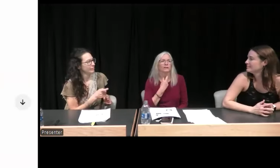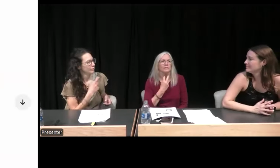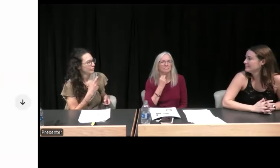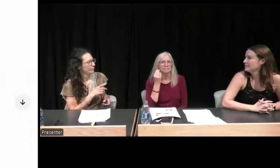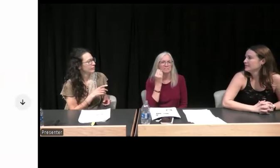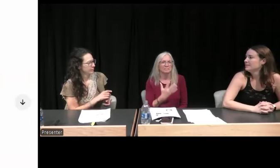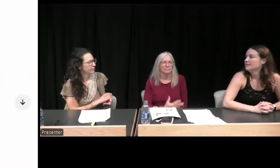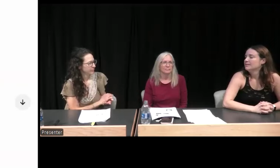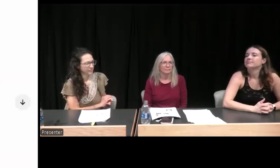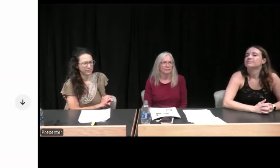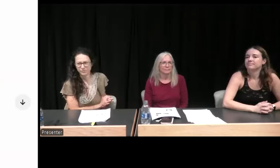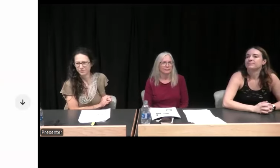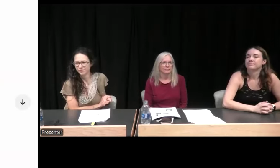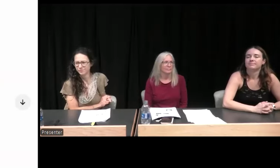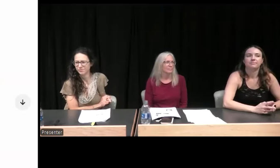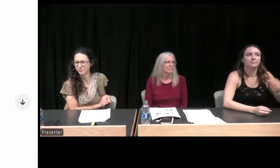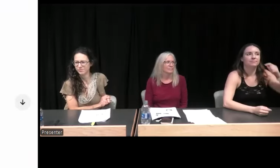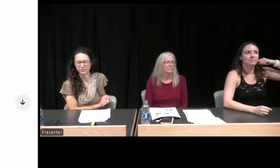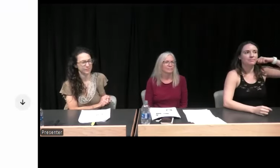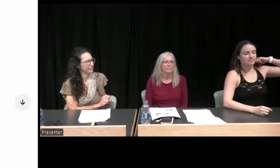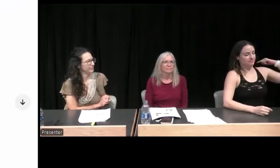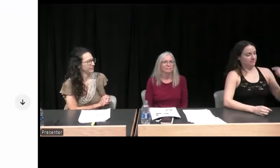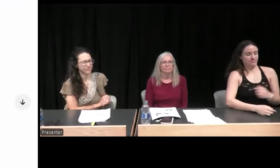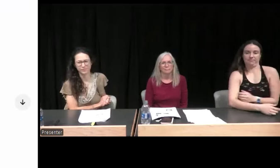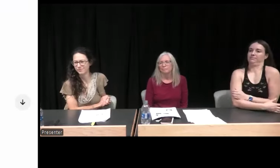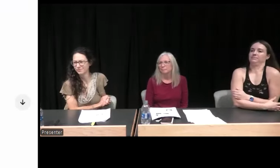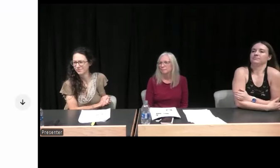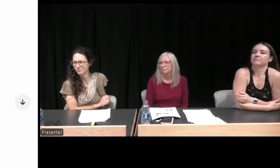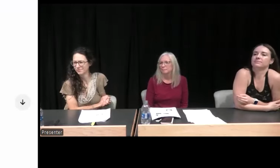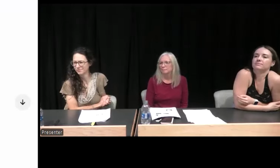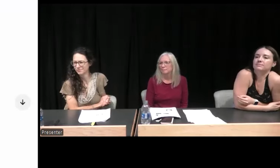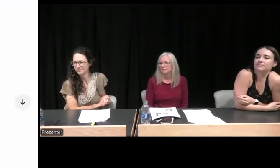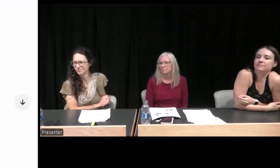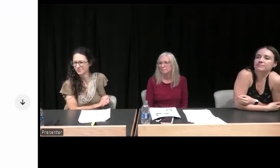to look like there is no sound on them but they're just funny uh funny little clips for